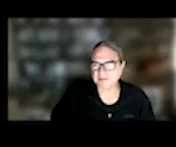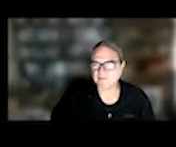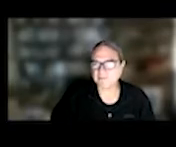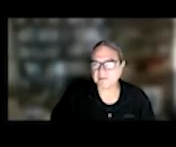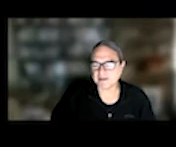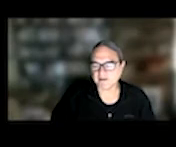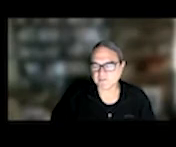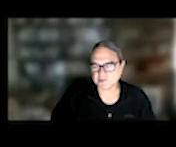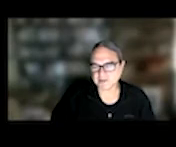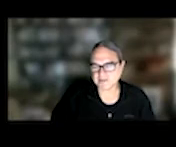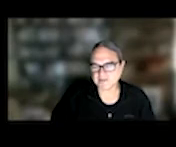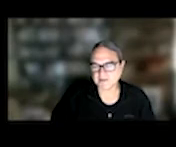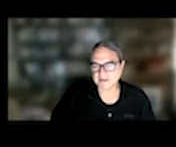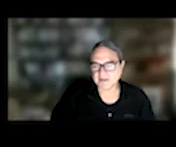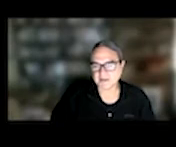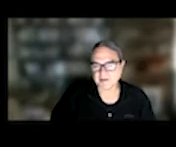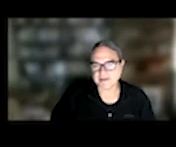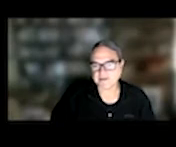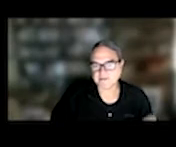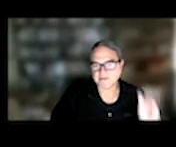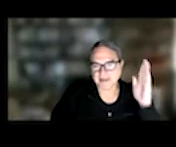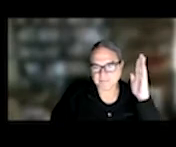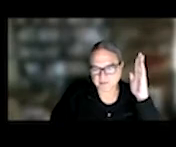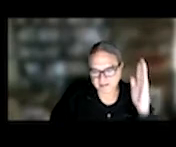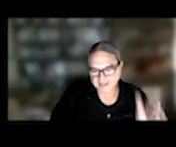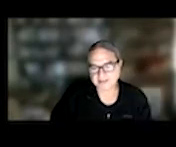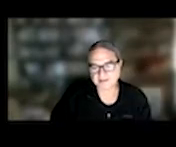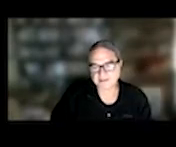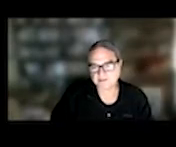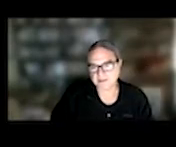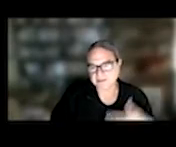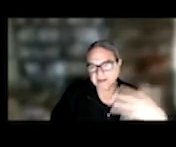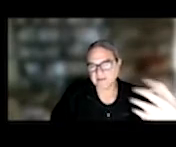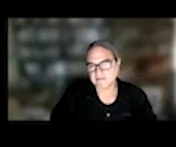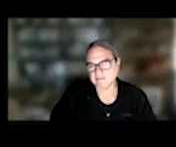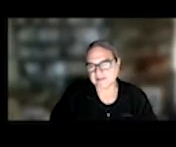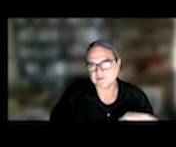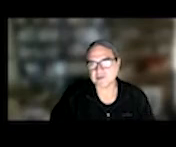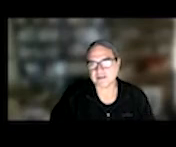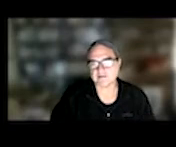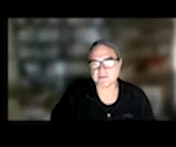from a public health perspective and we need to put an end to that cycle of adverse childhood